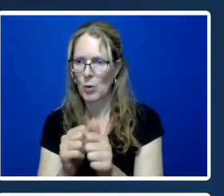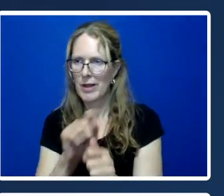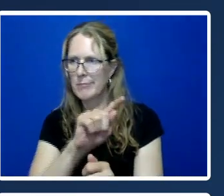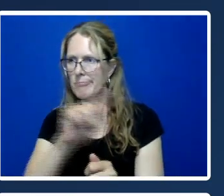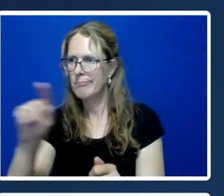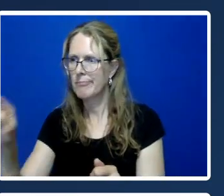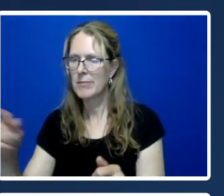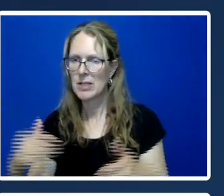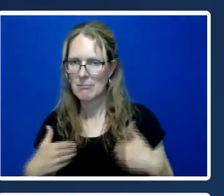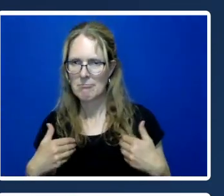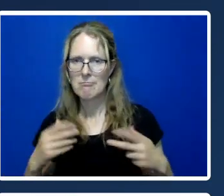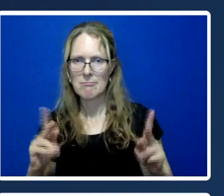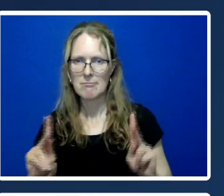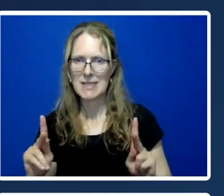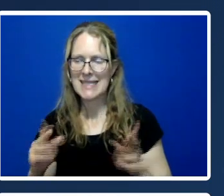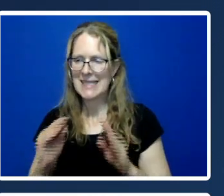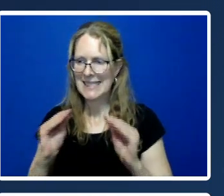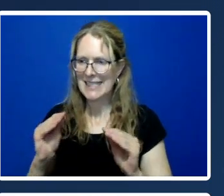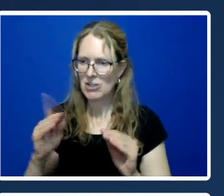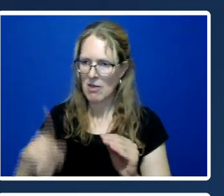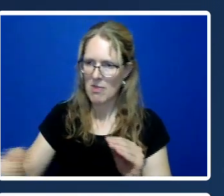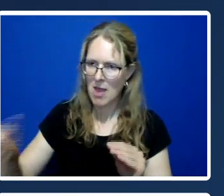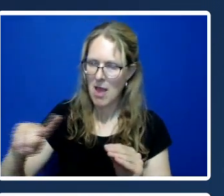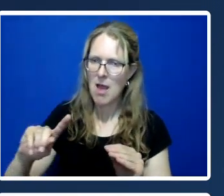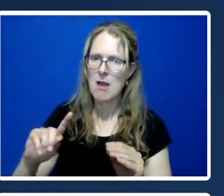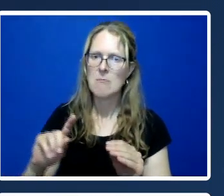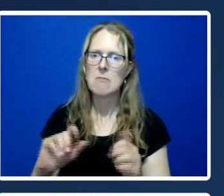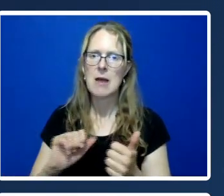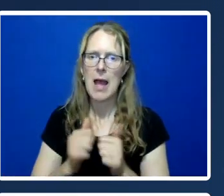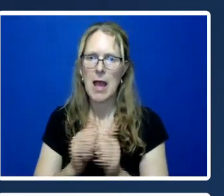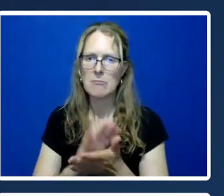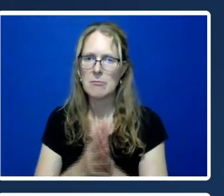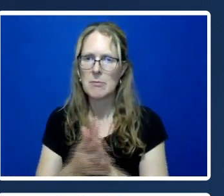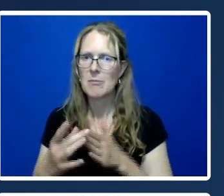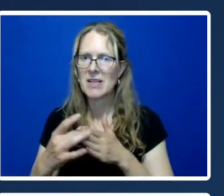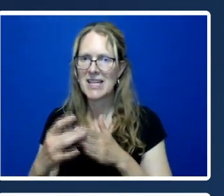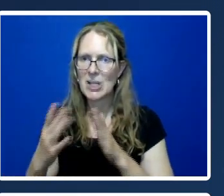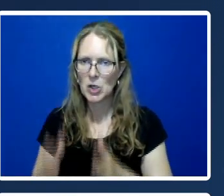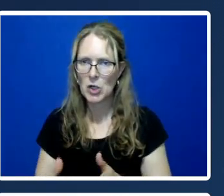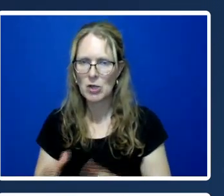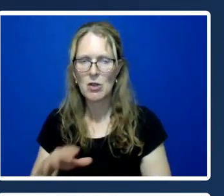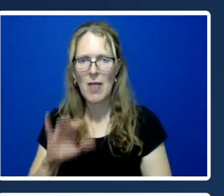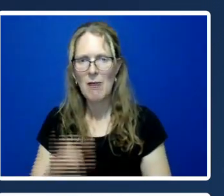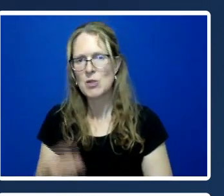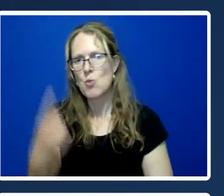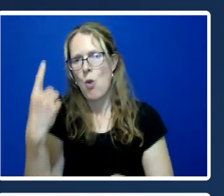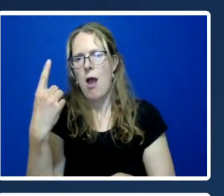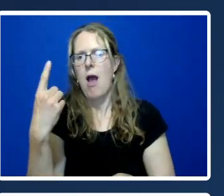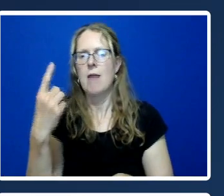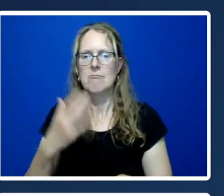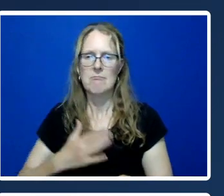leadership -- take leadership opportunities. So, that's one way that I participated.